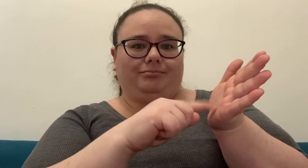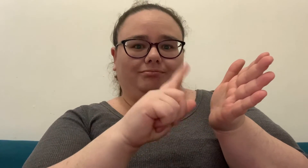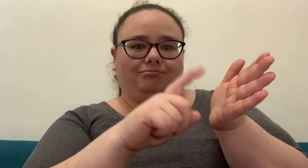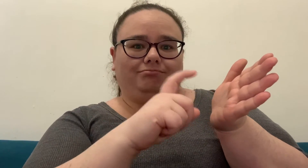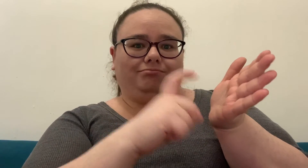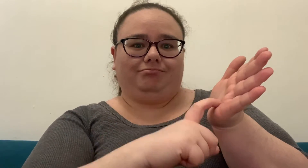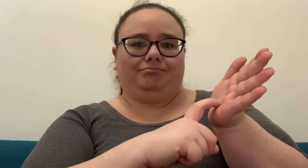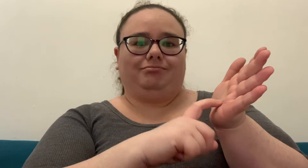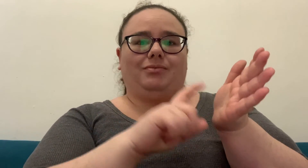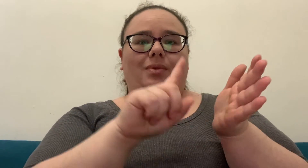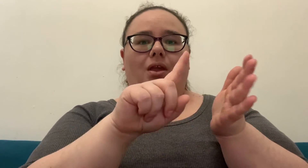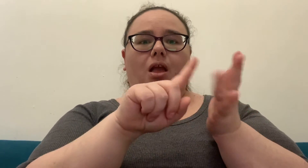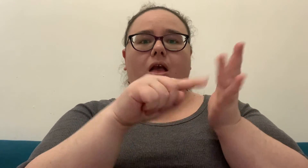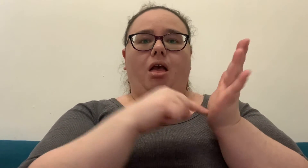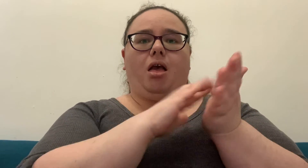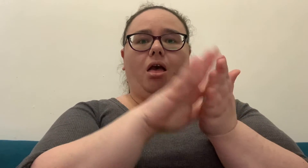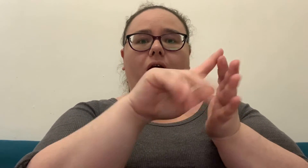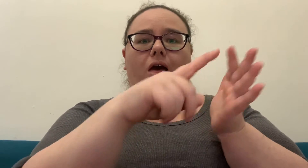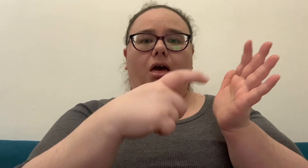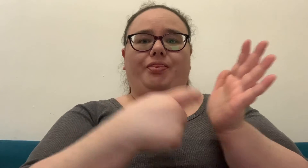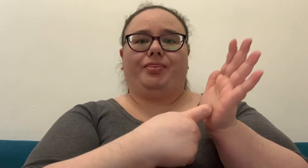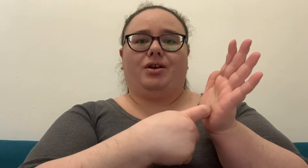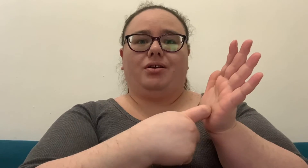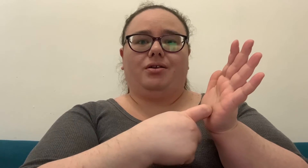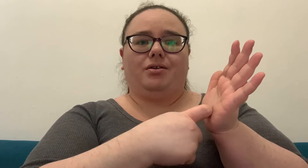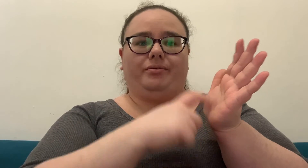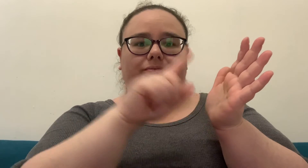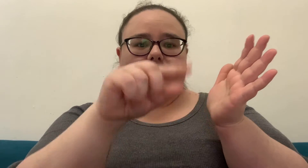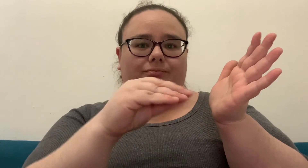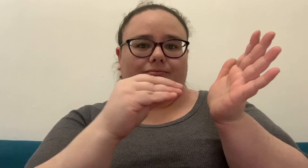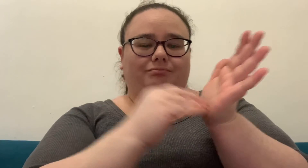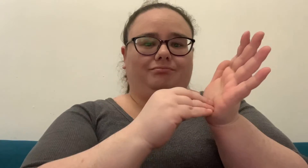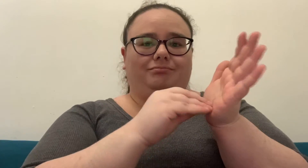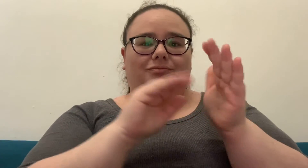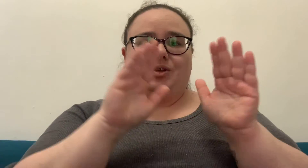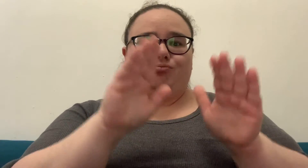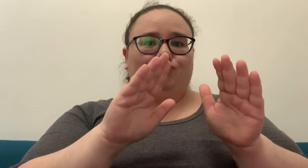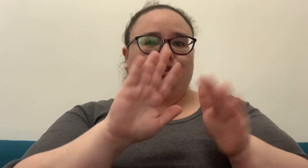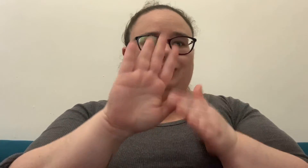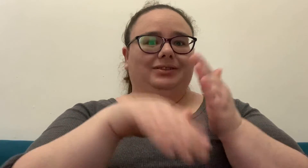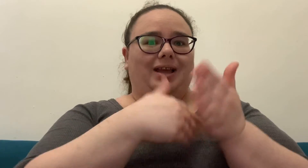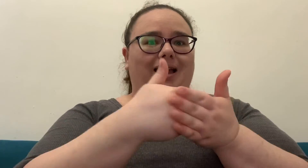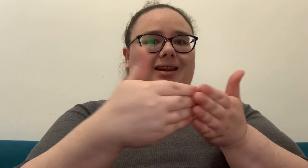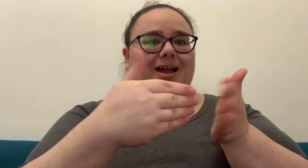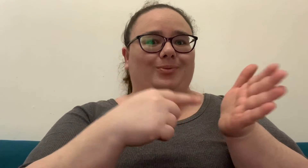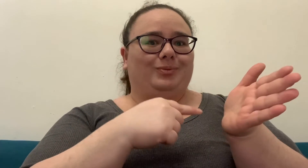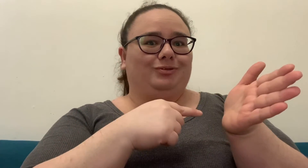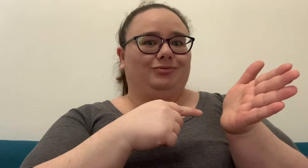just select OTHER and put BSL in full- British Sign Language